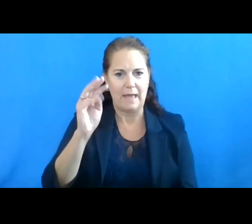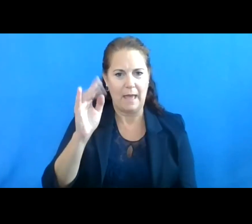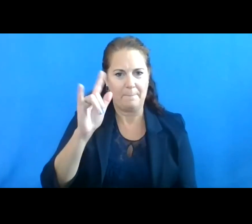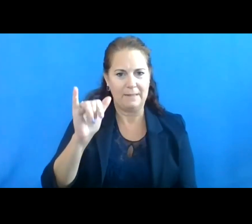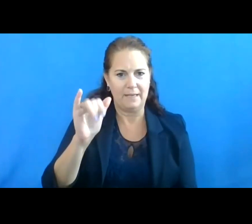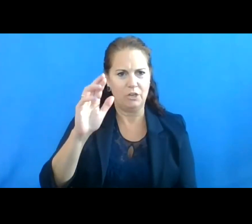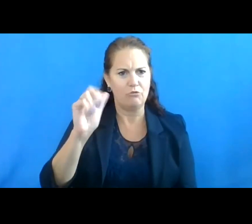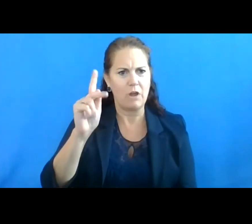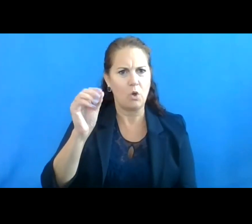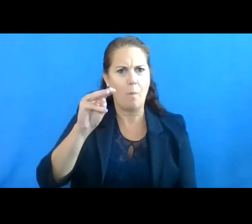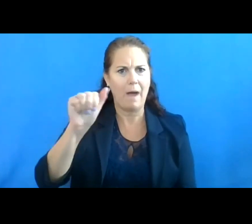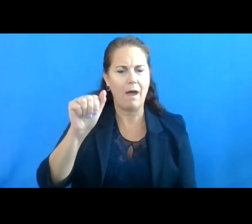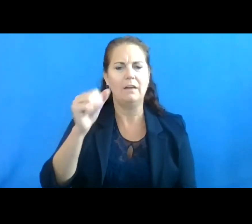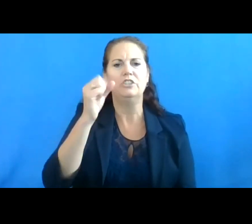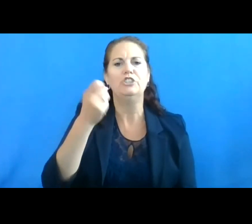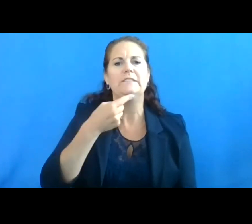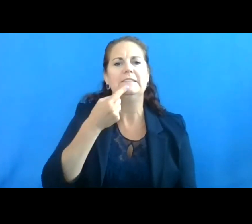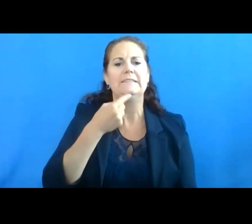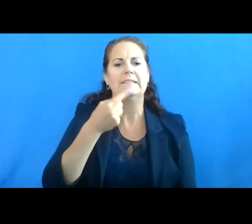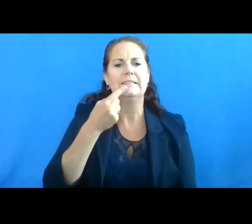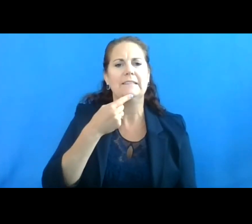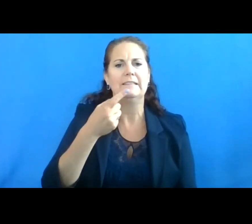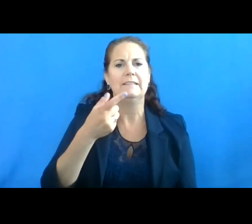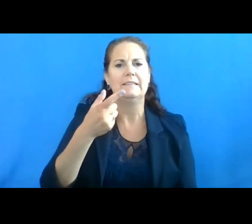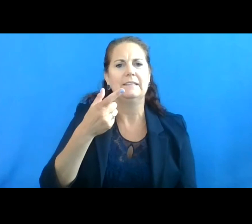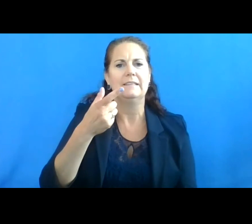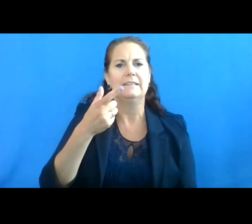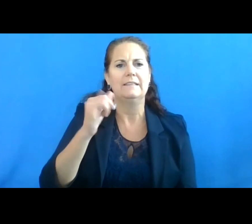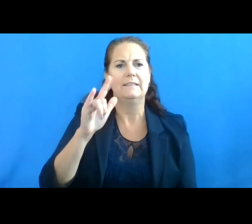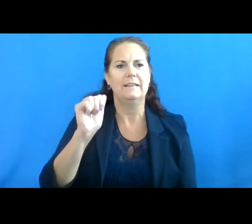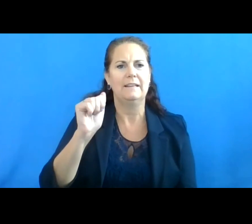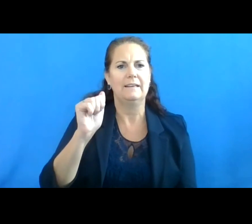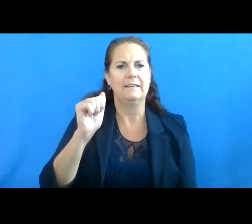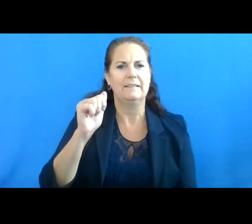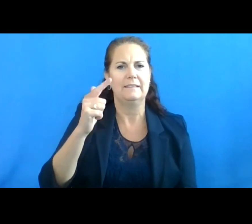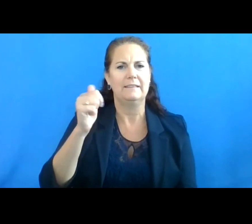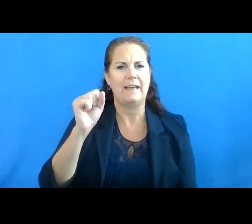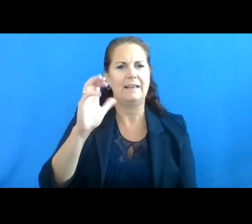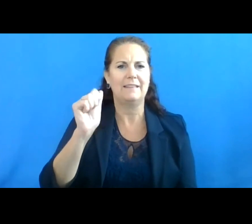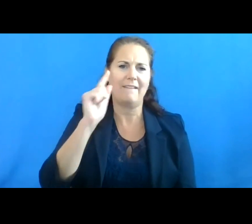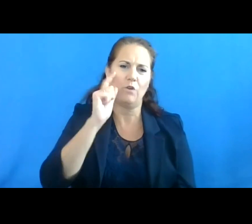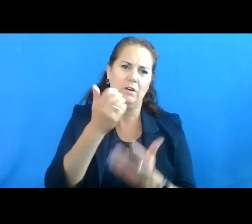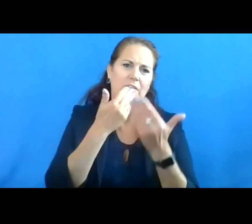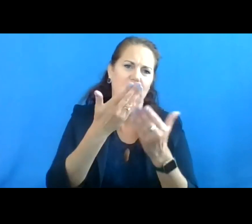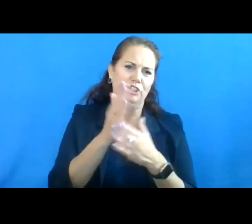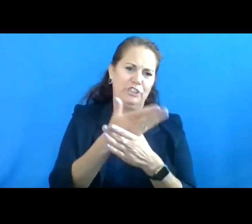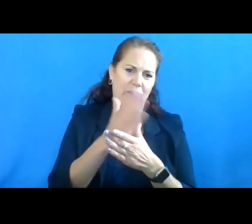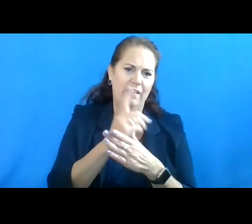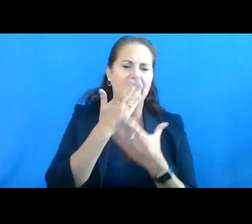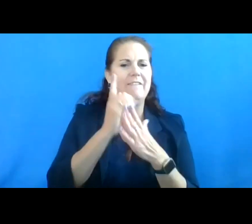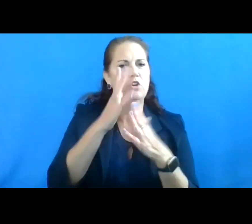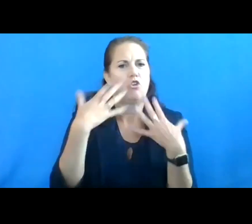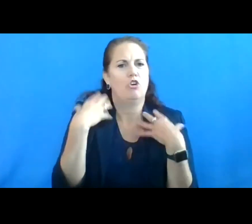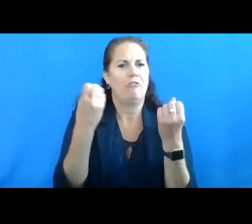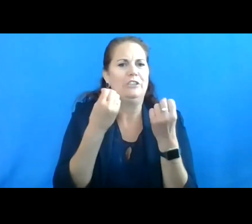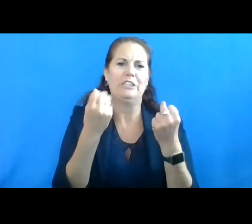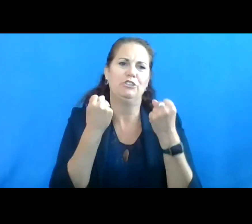who says Gila'kasla for sharing and thank you for your courage and strength.